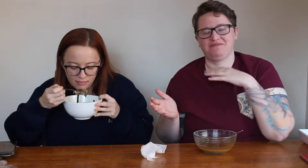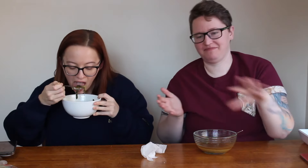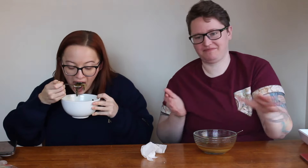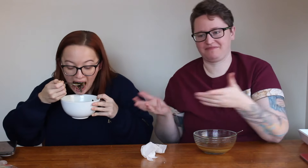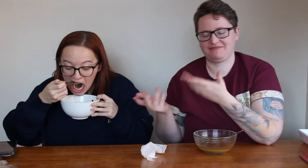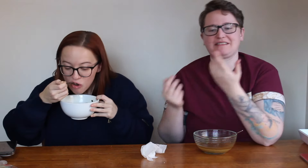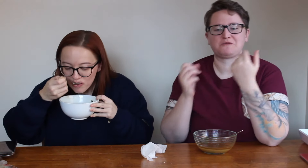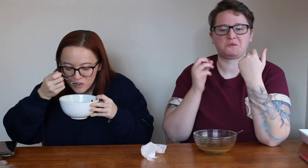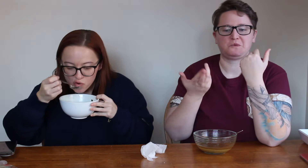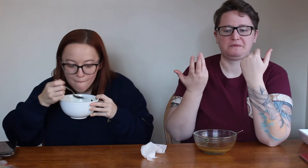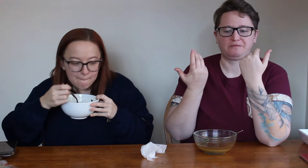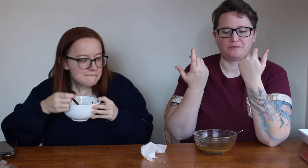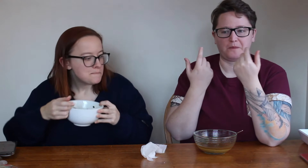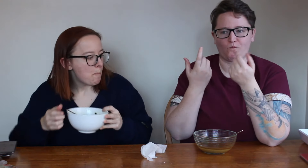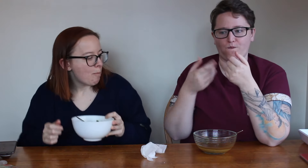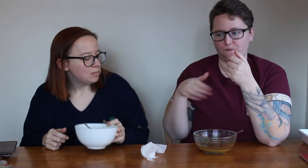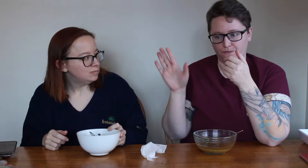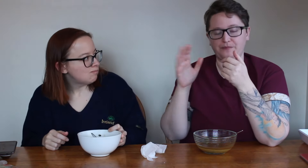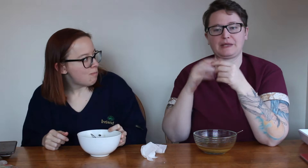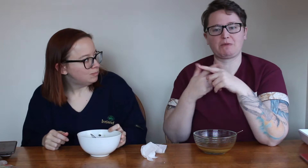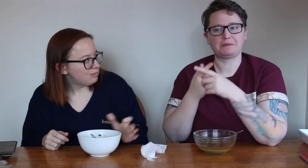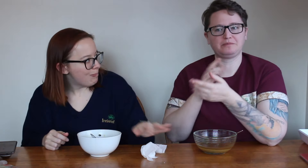Which isn't much, but finally I put him to sleep and then I have to